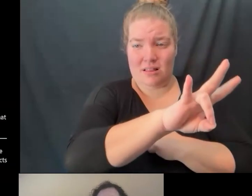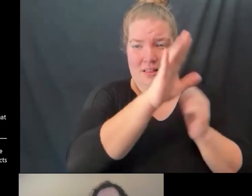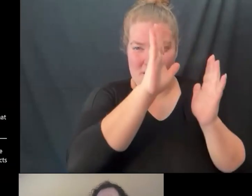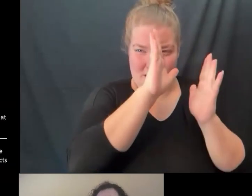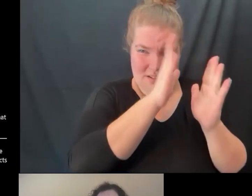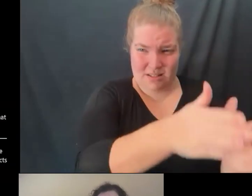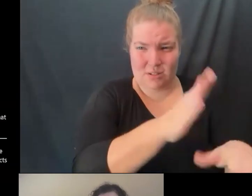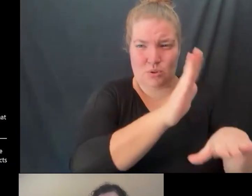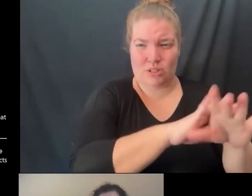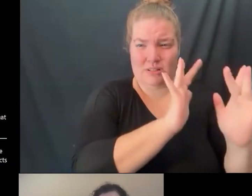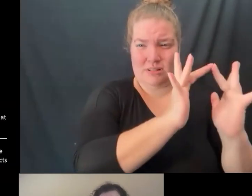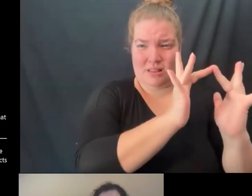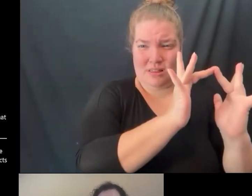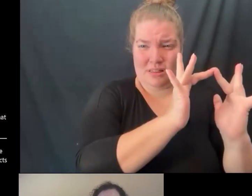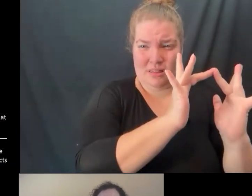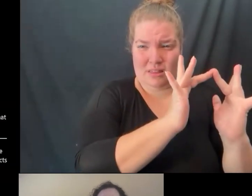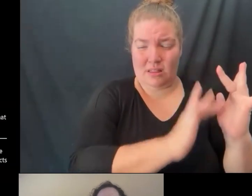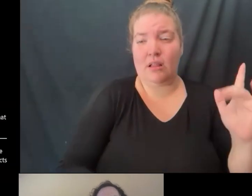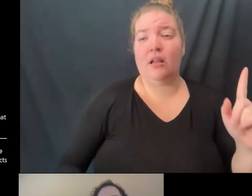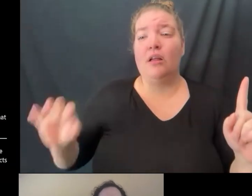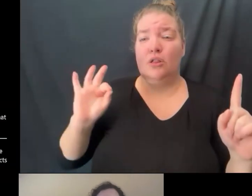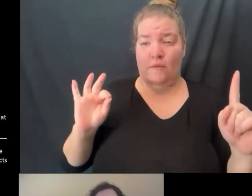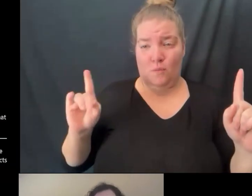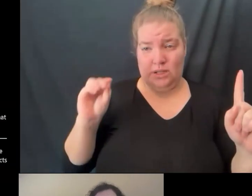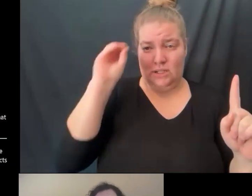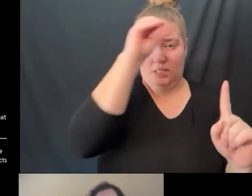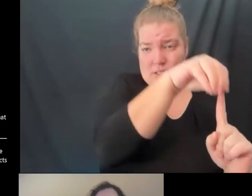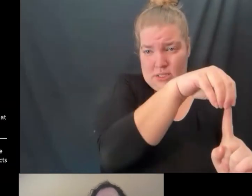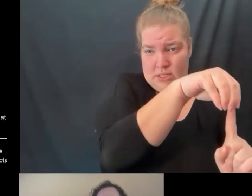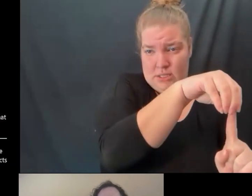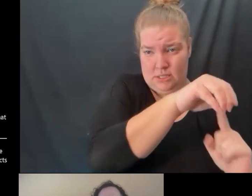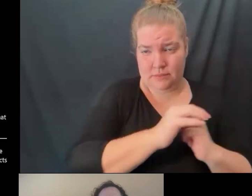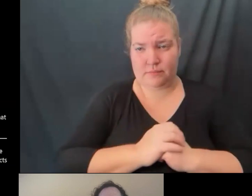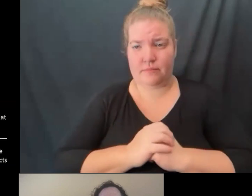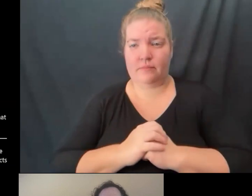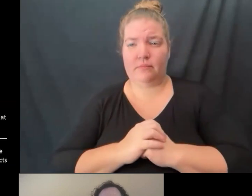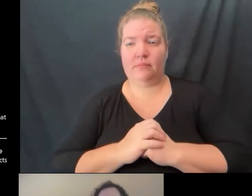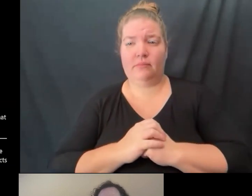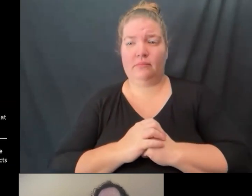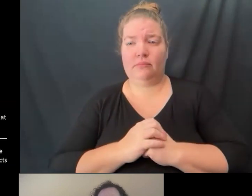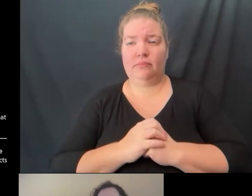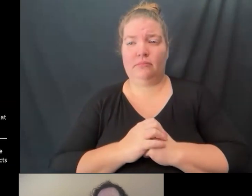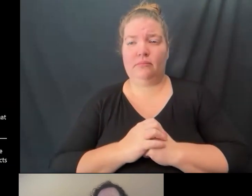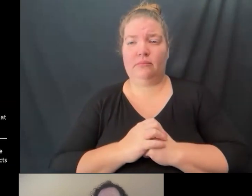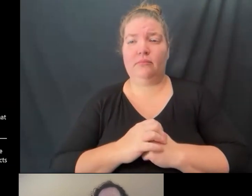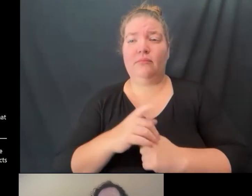6 and Clause 7 for the web pages, plus Clause 9. So it's going to be the same for the,